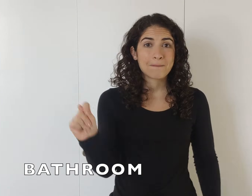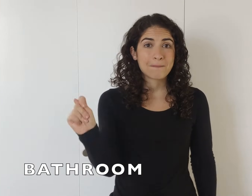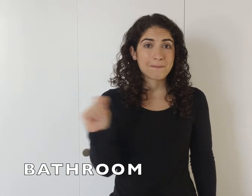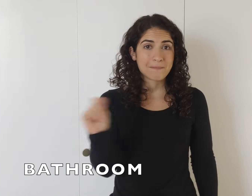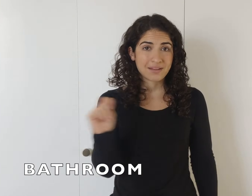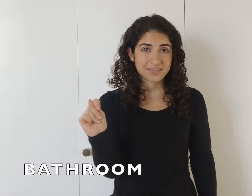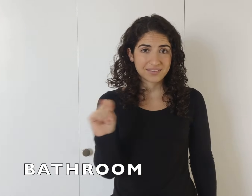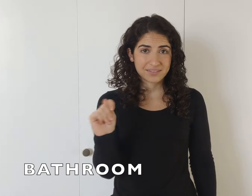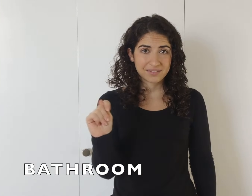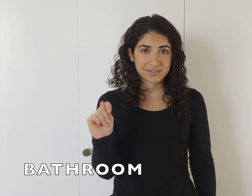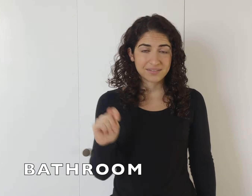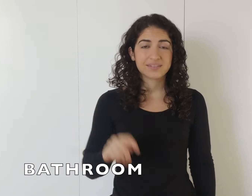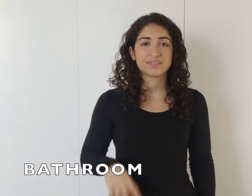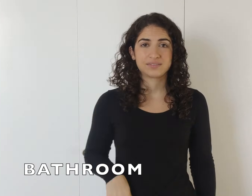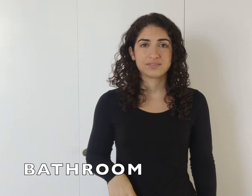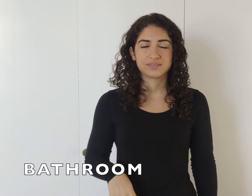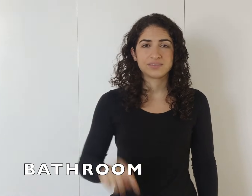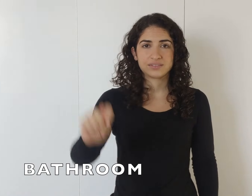BATHROOM.